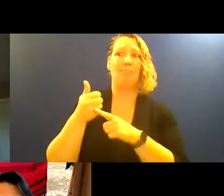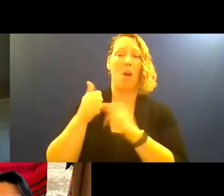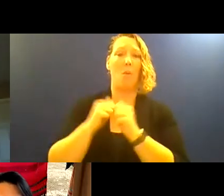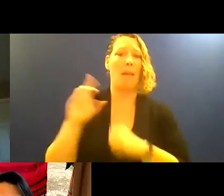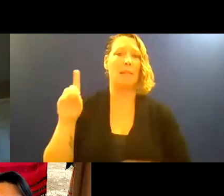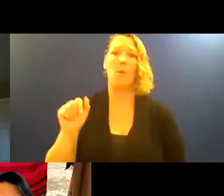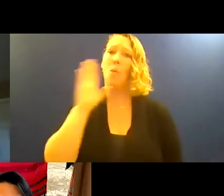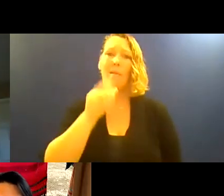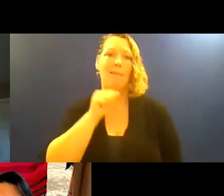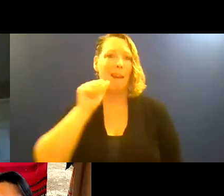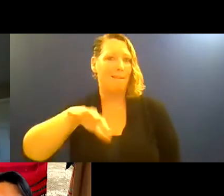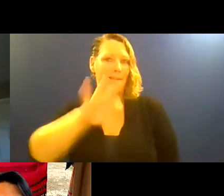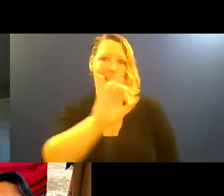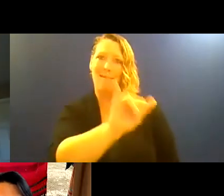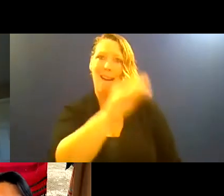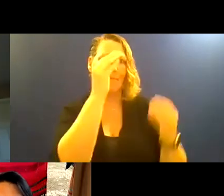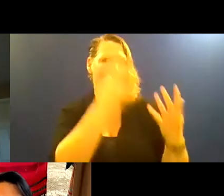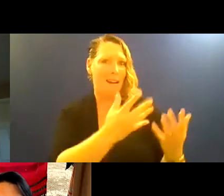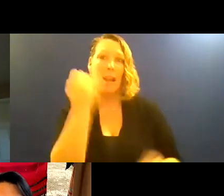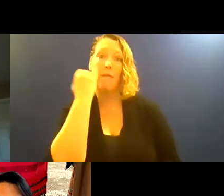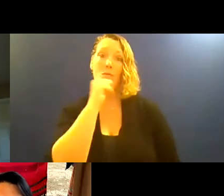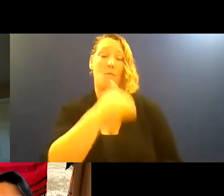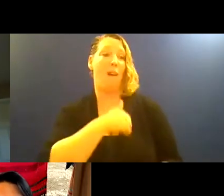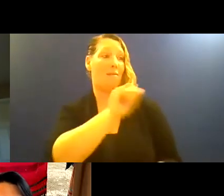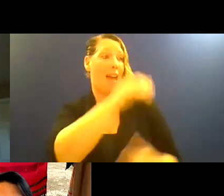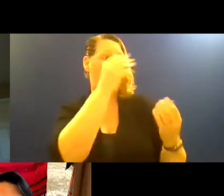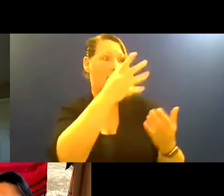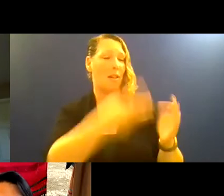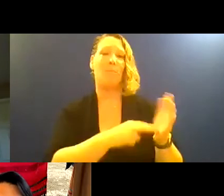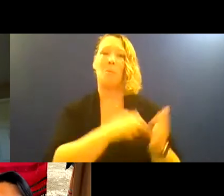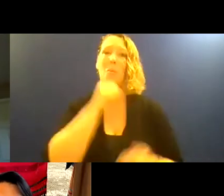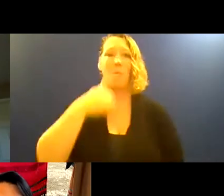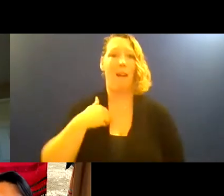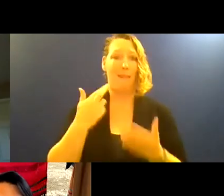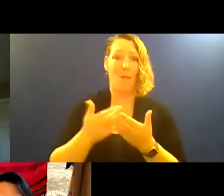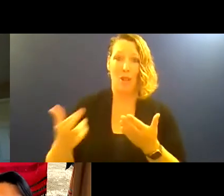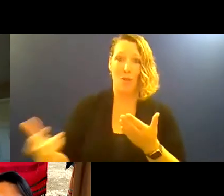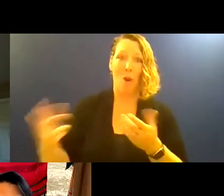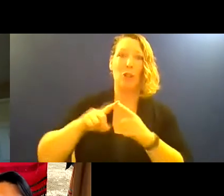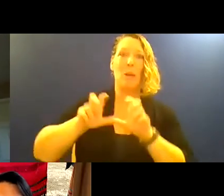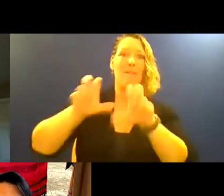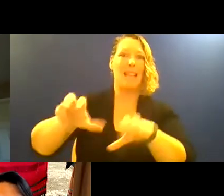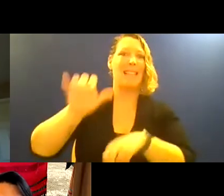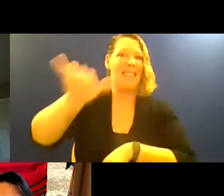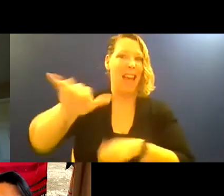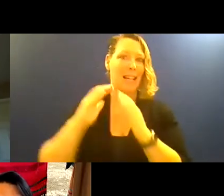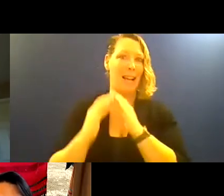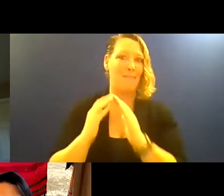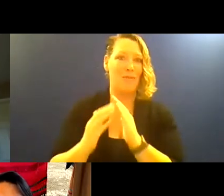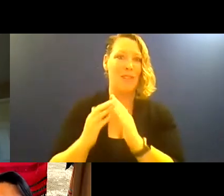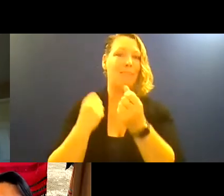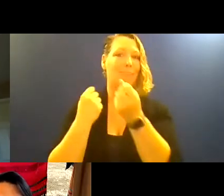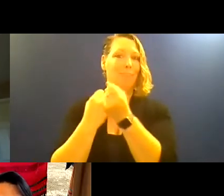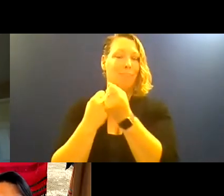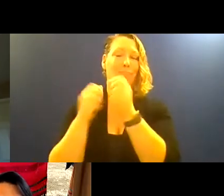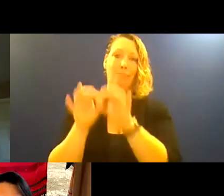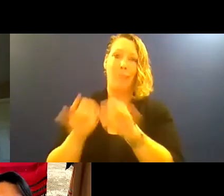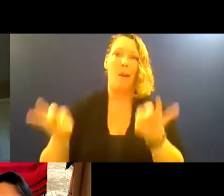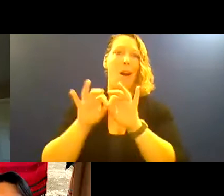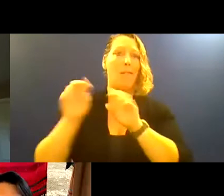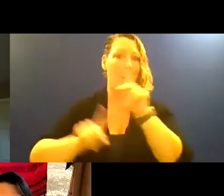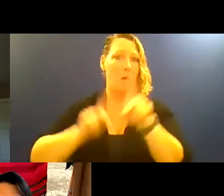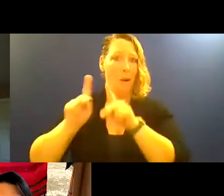We're not going to find that data, and when we don't have that data we don't have those resources, right, to invest in that community to support important folks in our community.